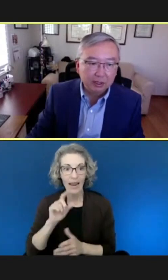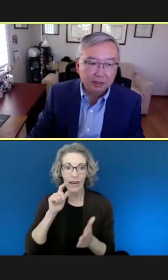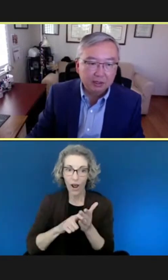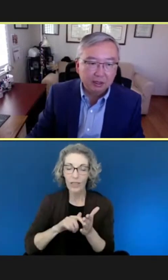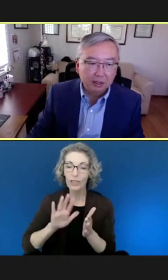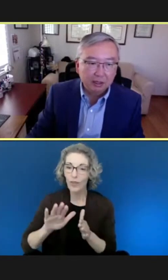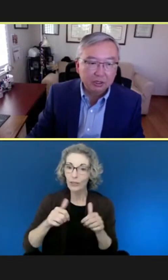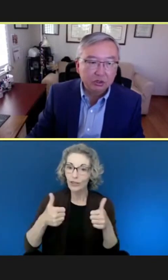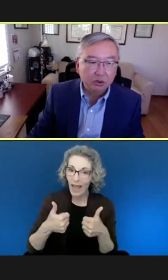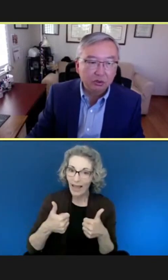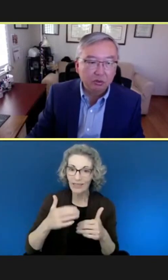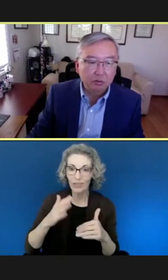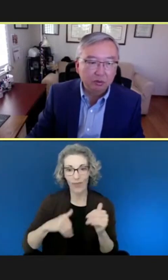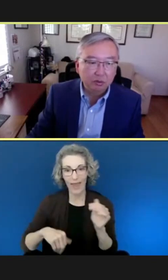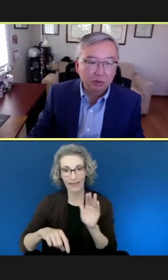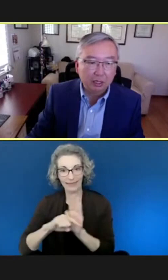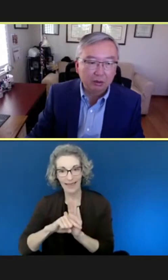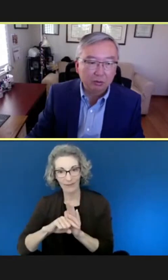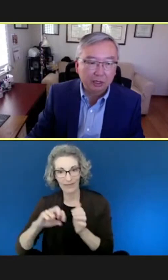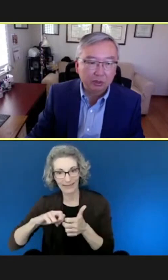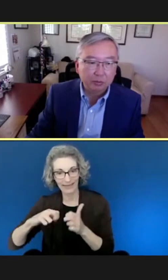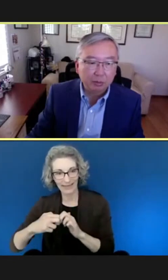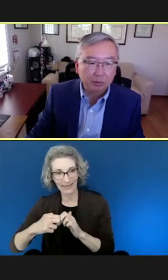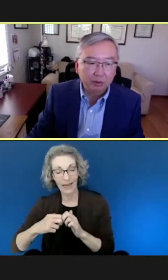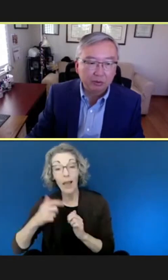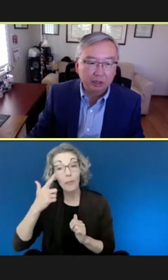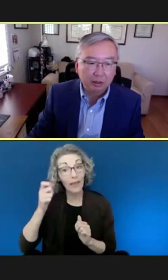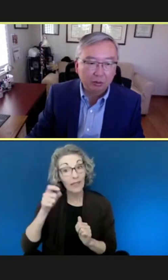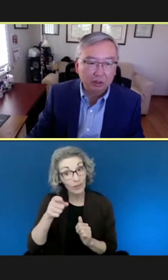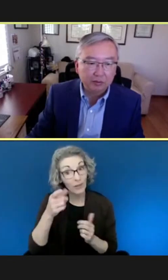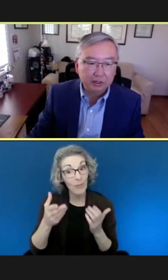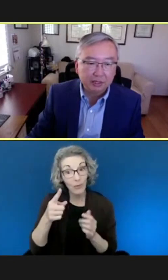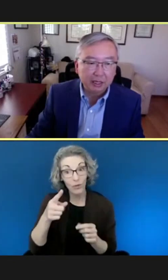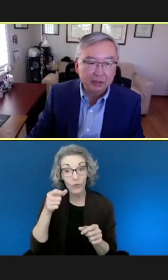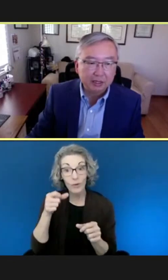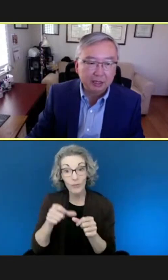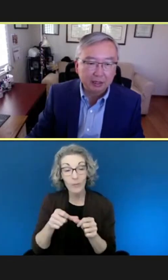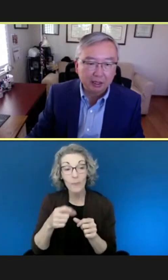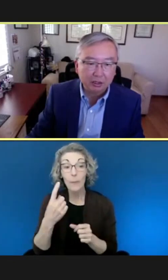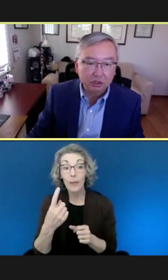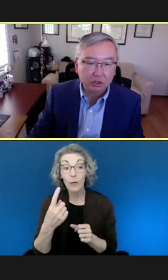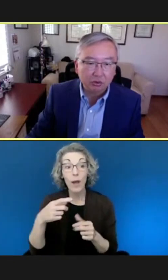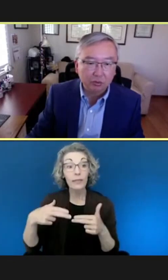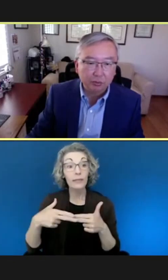Because, as you may remember one of the slides that I showed you before,